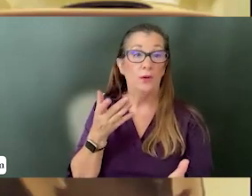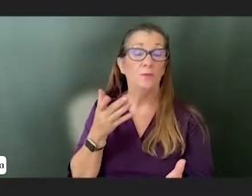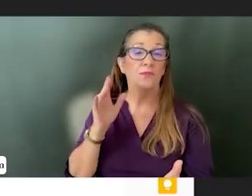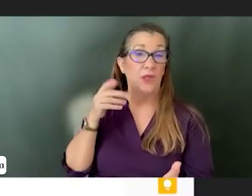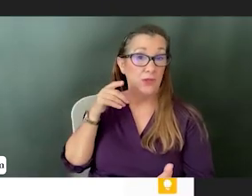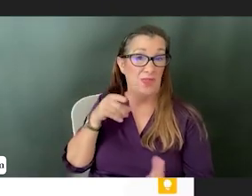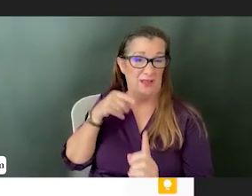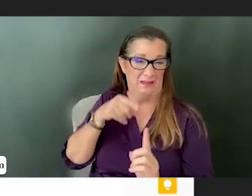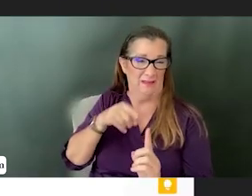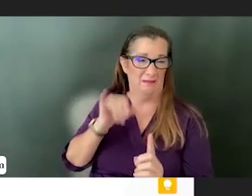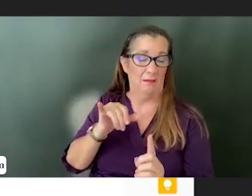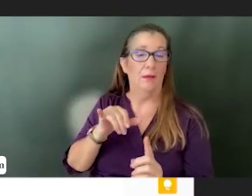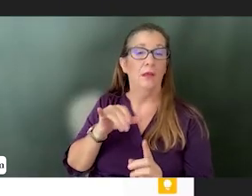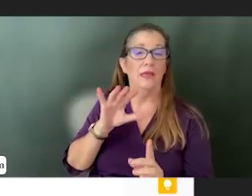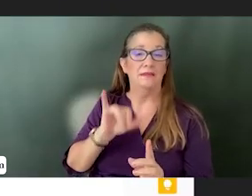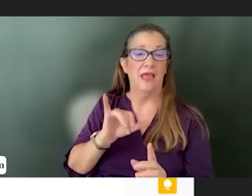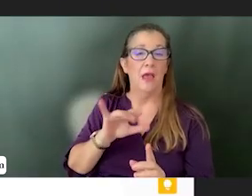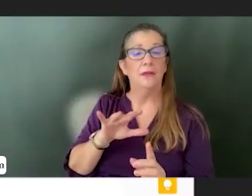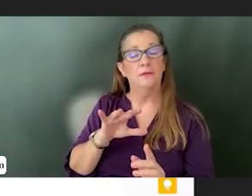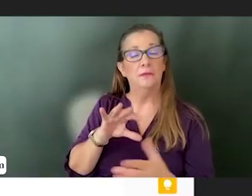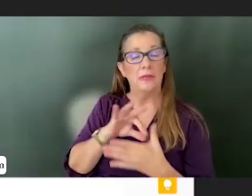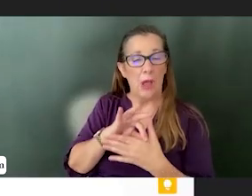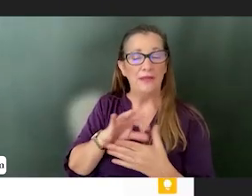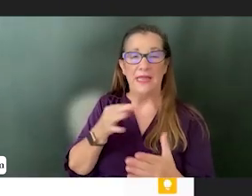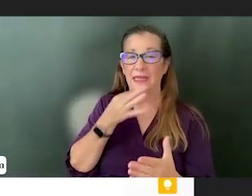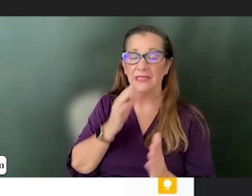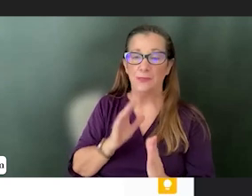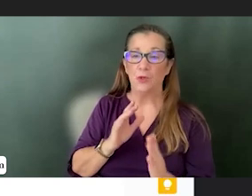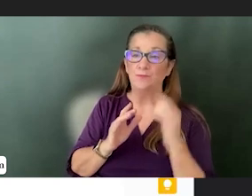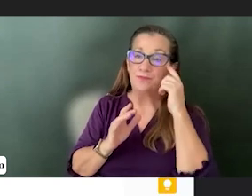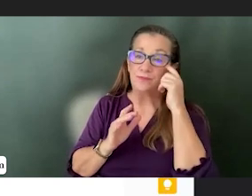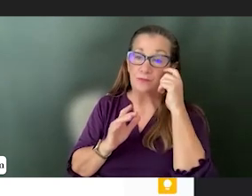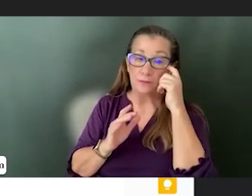That content expert elements. So some just quick and dirty things.